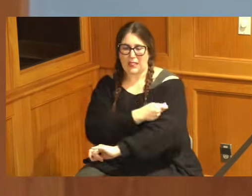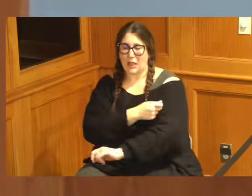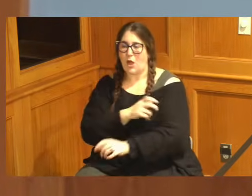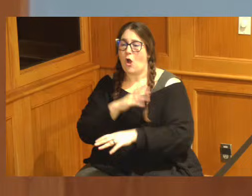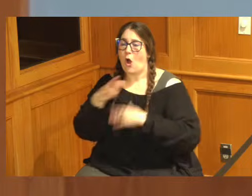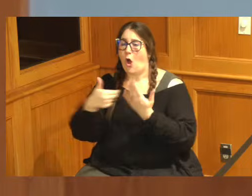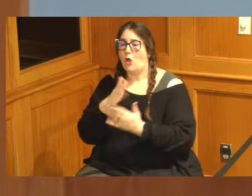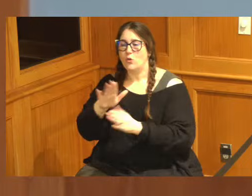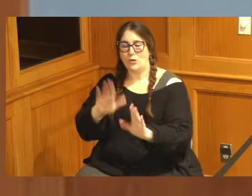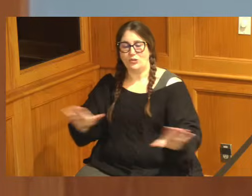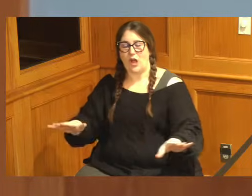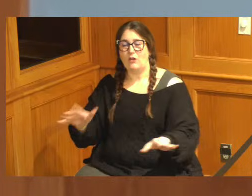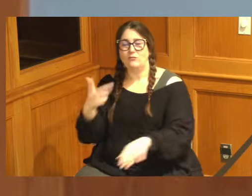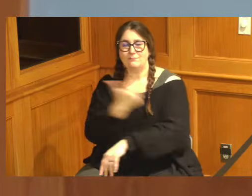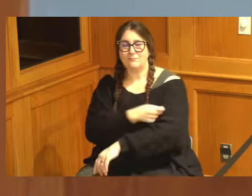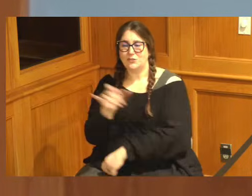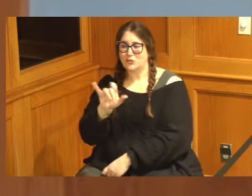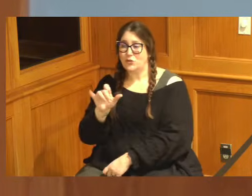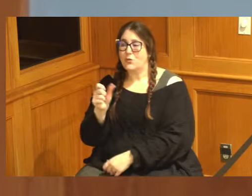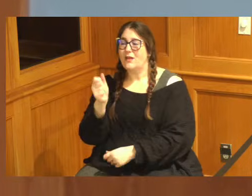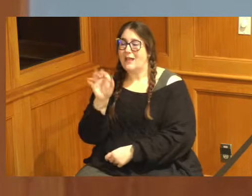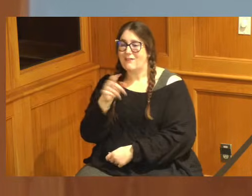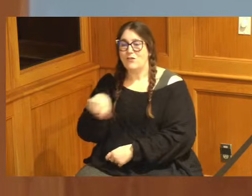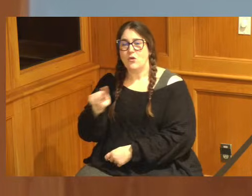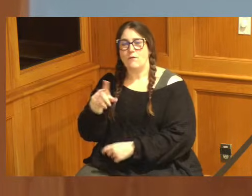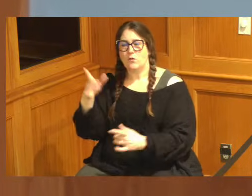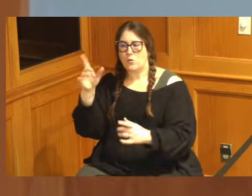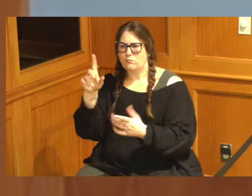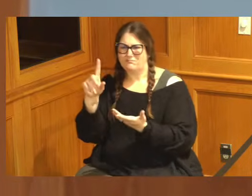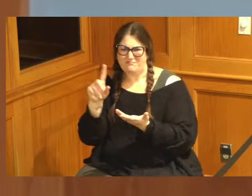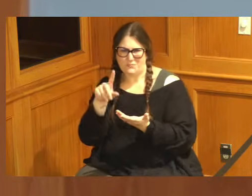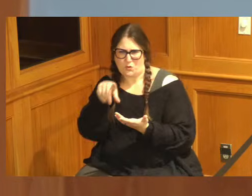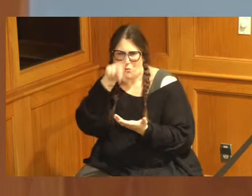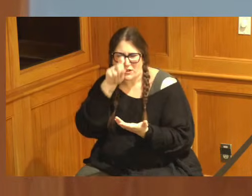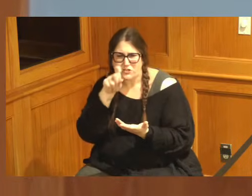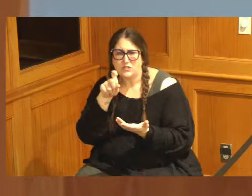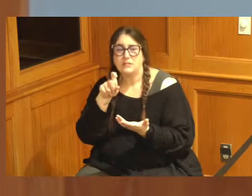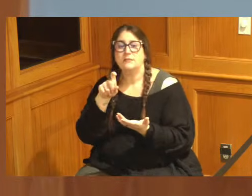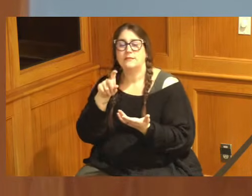vaccinations for those that have questions. There has been some shifts in the federal government how